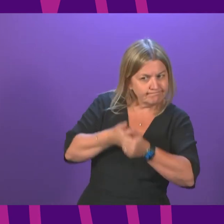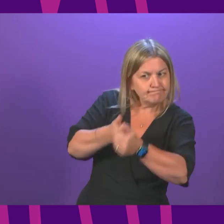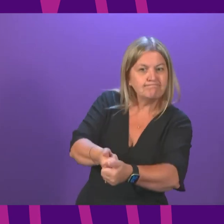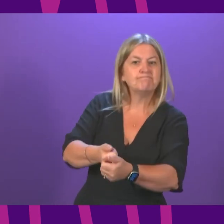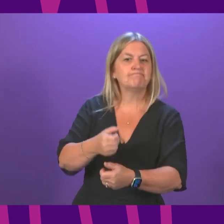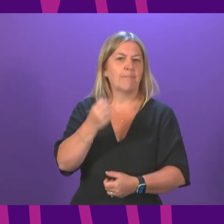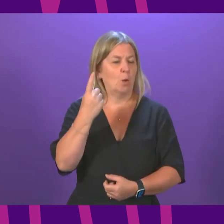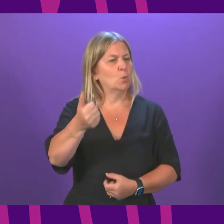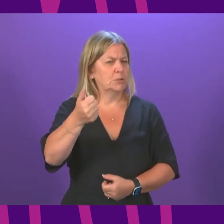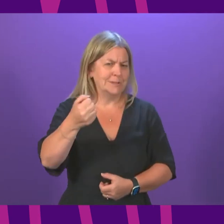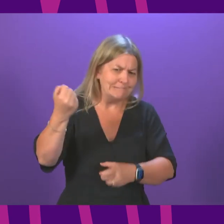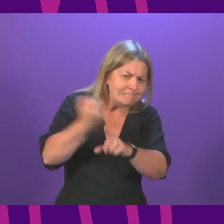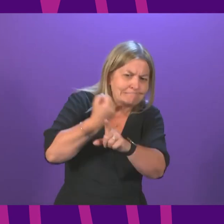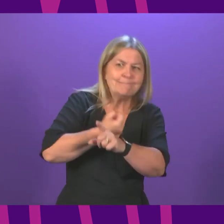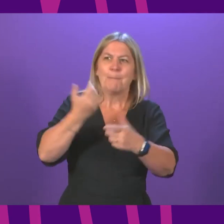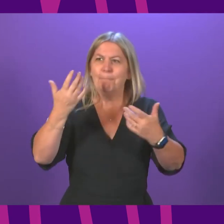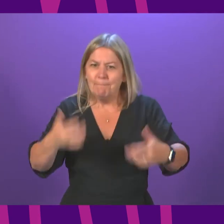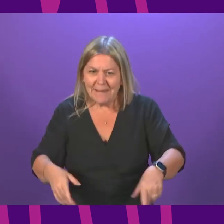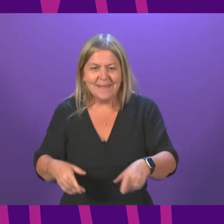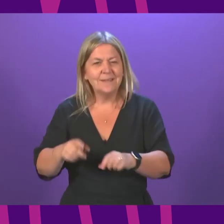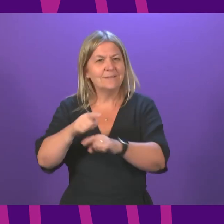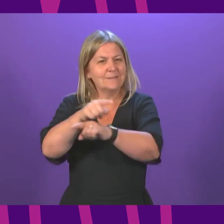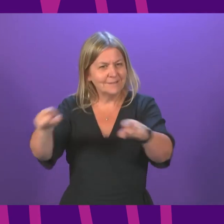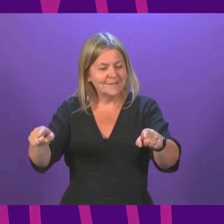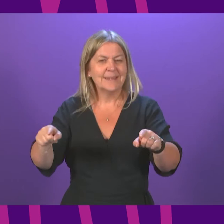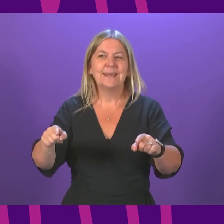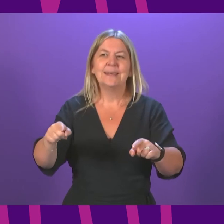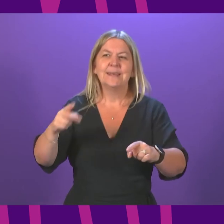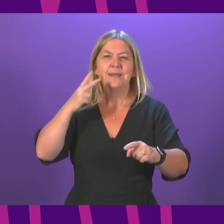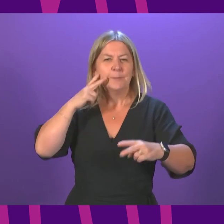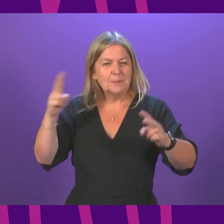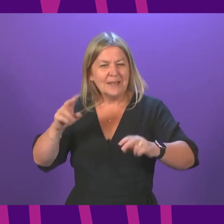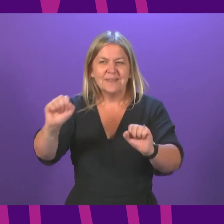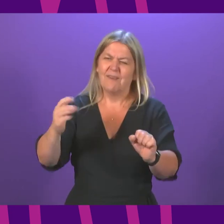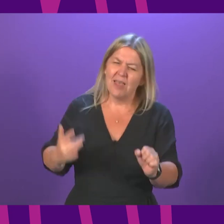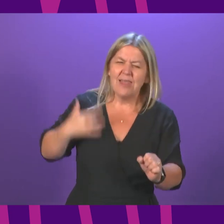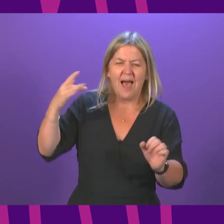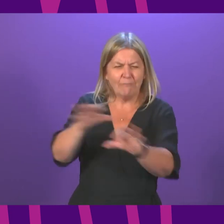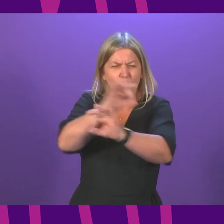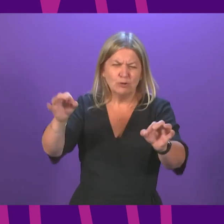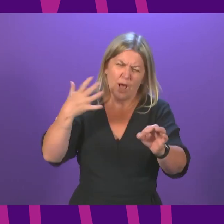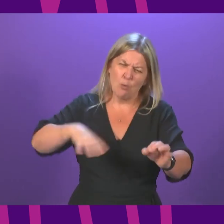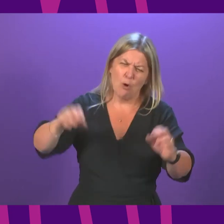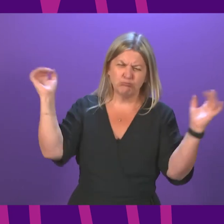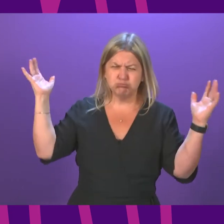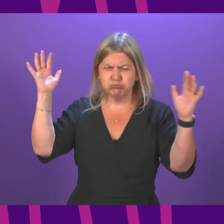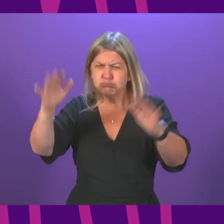she has pursued the interests and perspectives of the live music sector, and she raises important